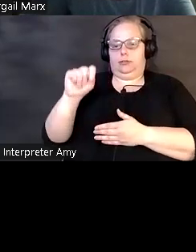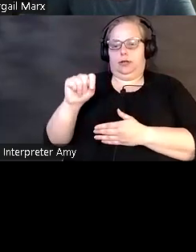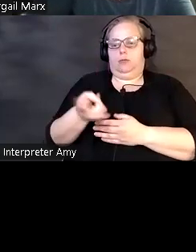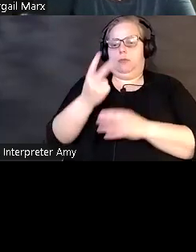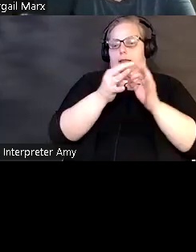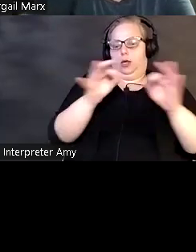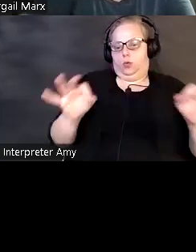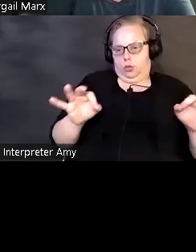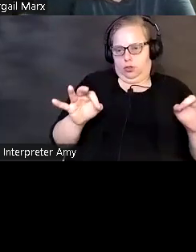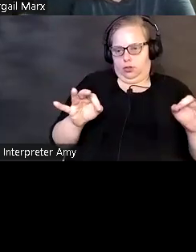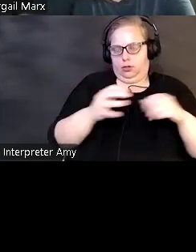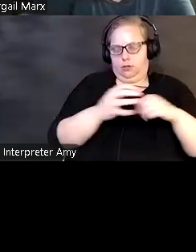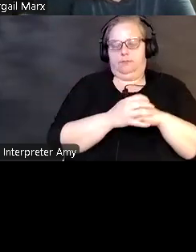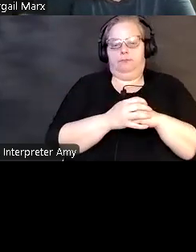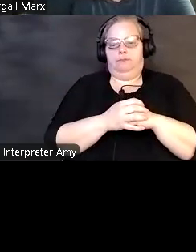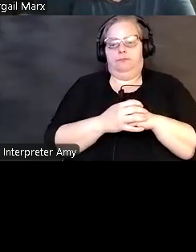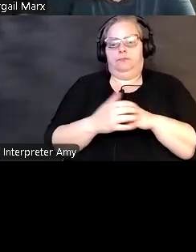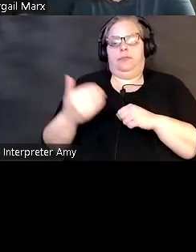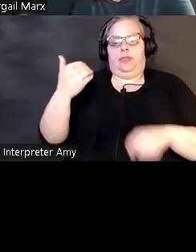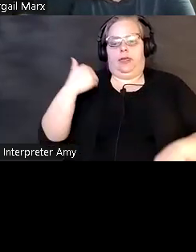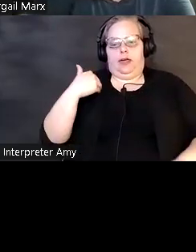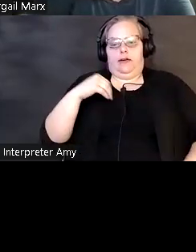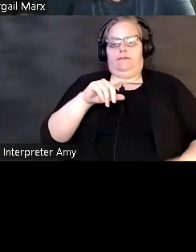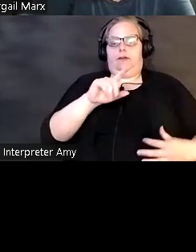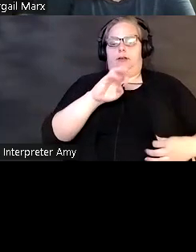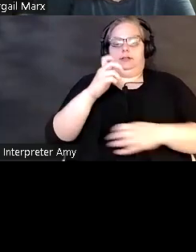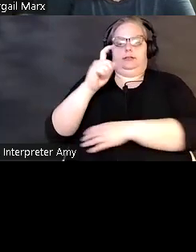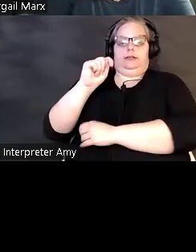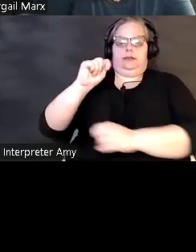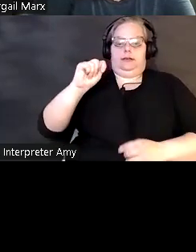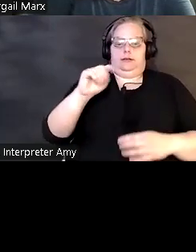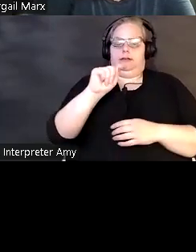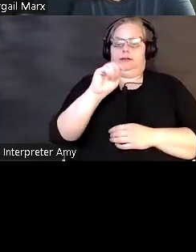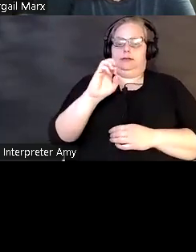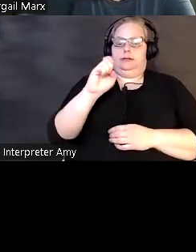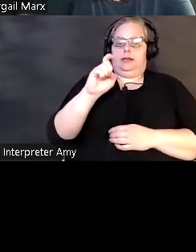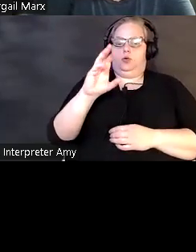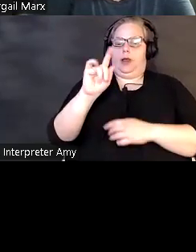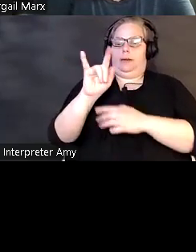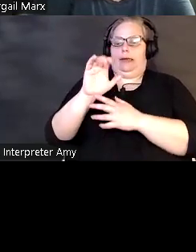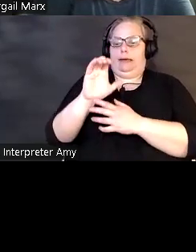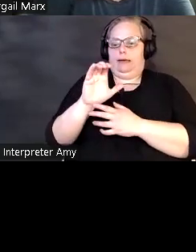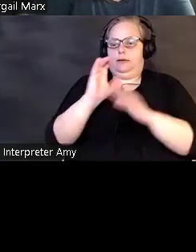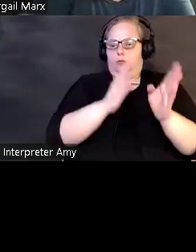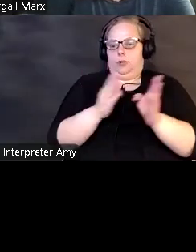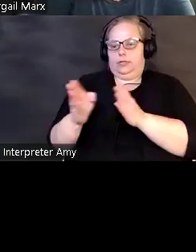That has a taxonomic organization of the vocabulary, meaning the vocabulary has to